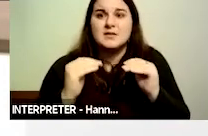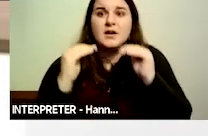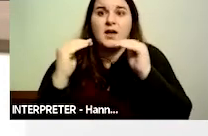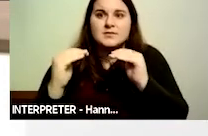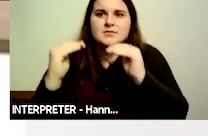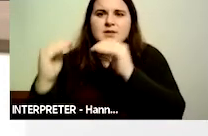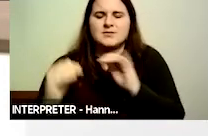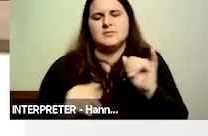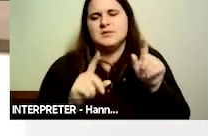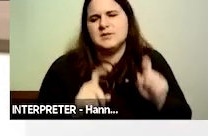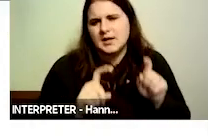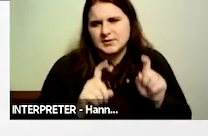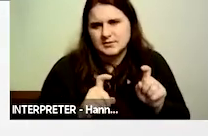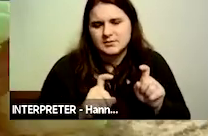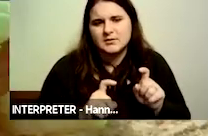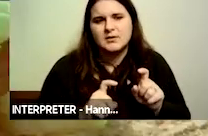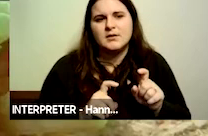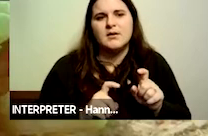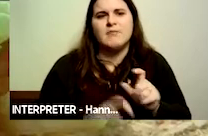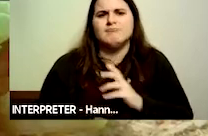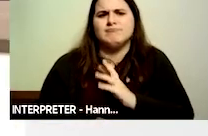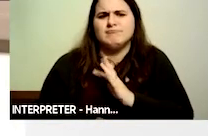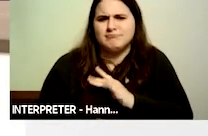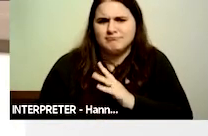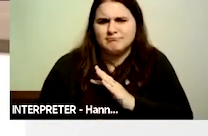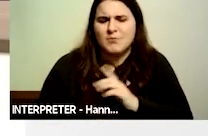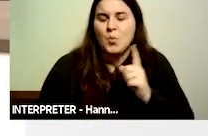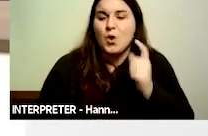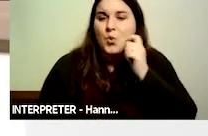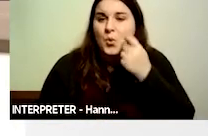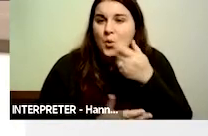Ben Woelk: And one very cool thing about it. It was written up in the Chronicle of